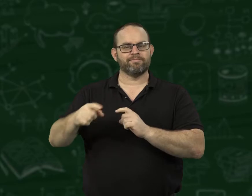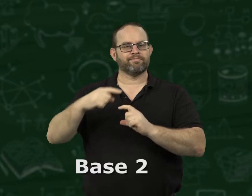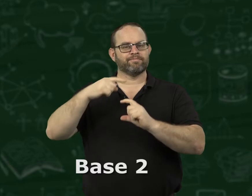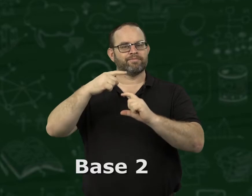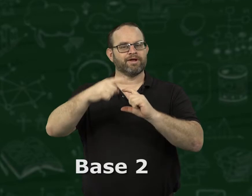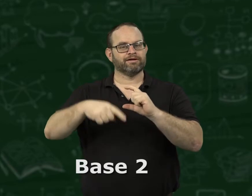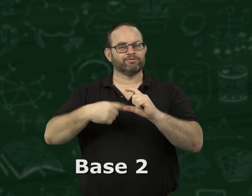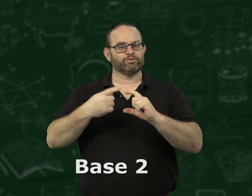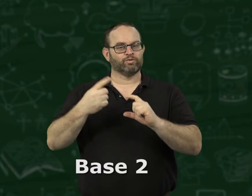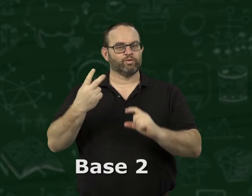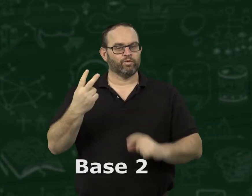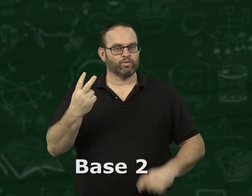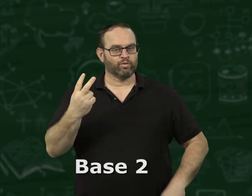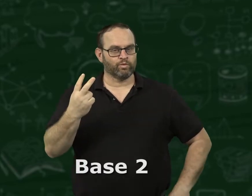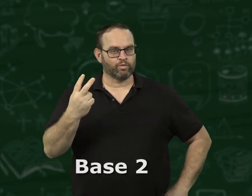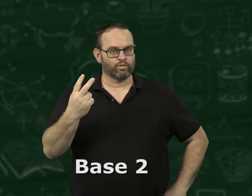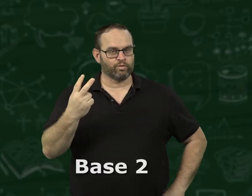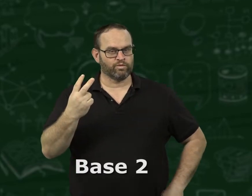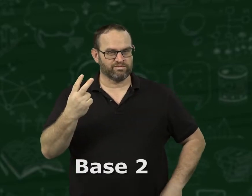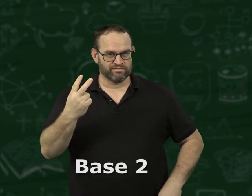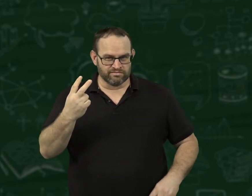They use a base-two number system.